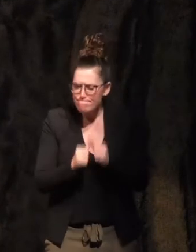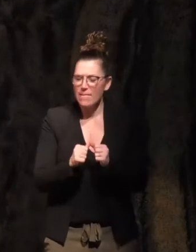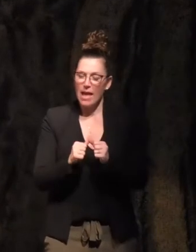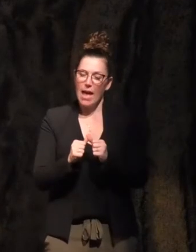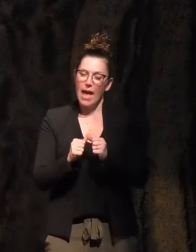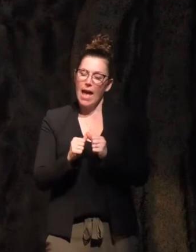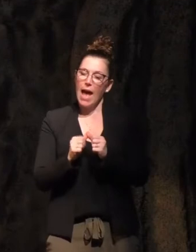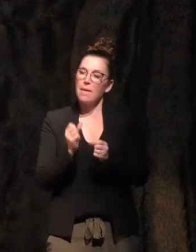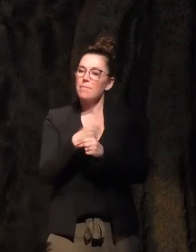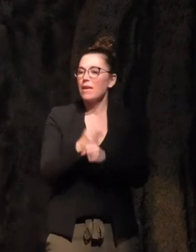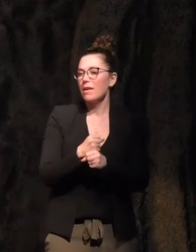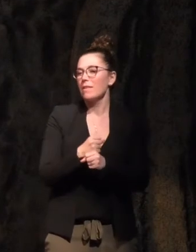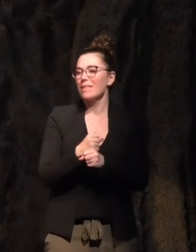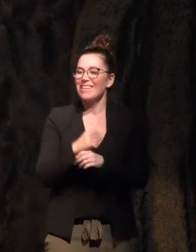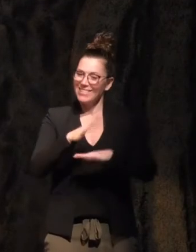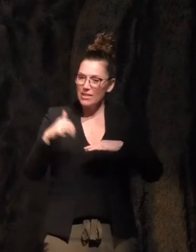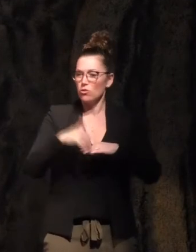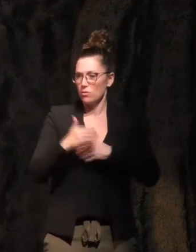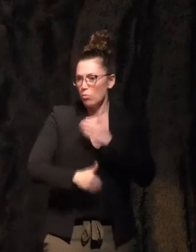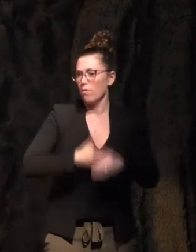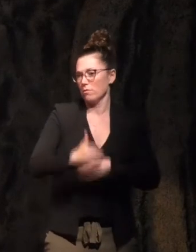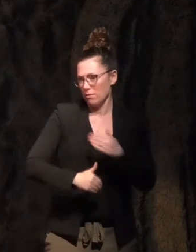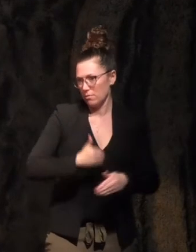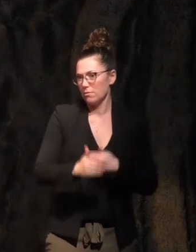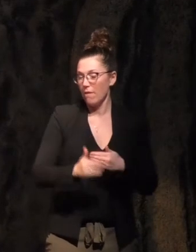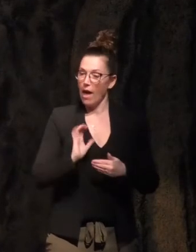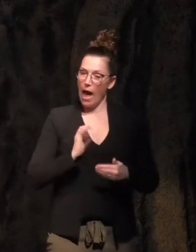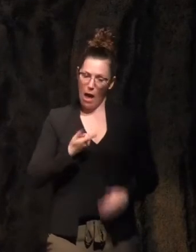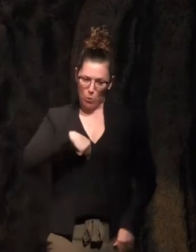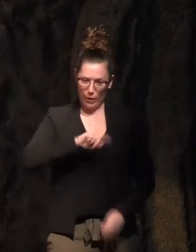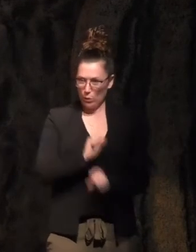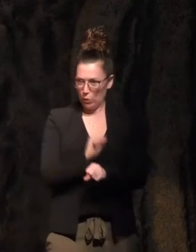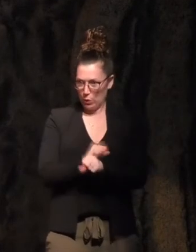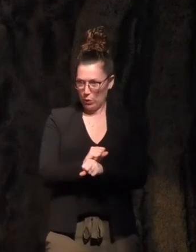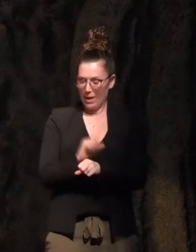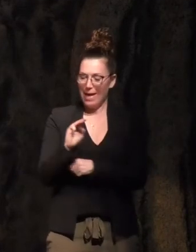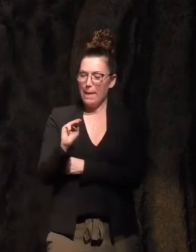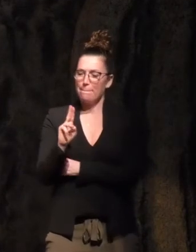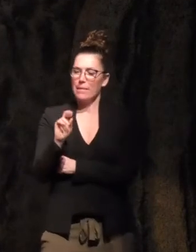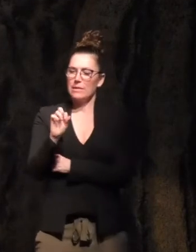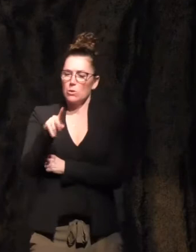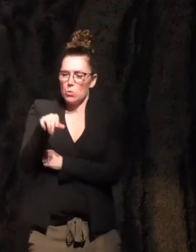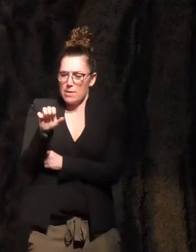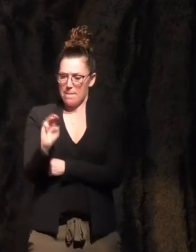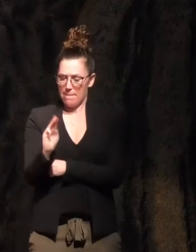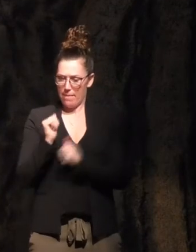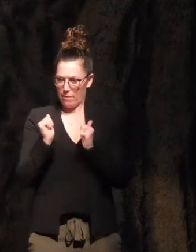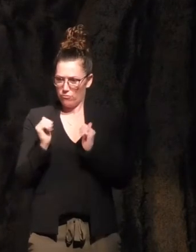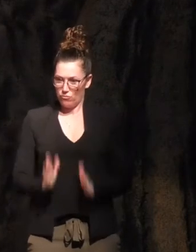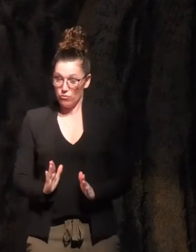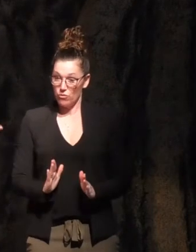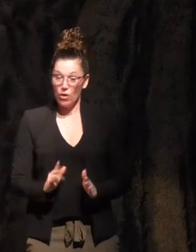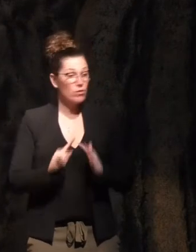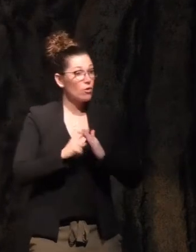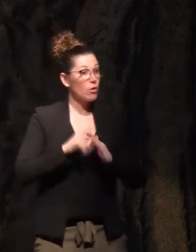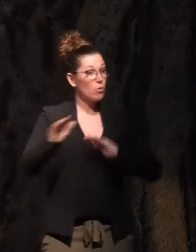by which we make our work. It was a hell of a morning. Musqueam actor/writer Quelemia Sparrow began with a welcome to the 40 of us,